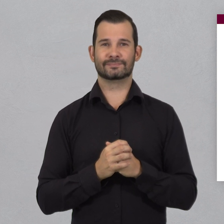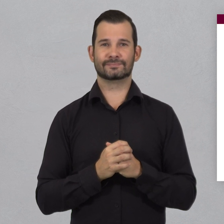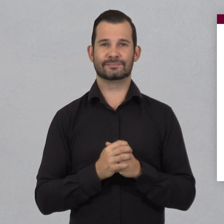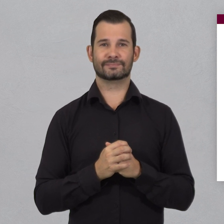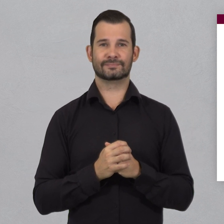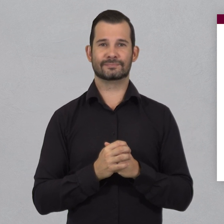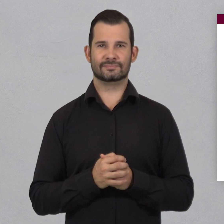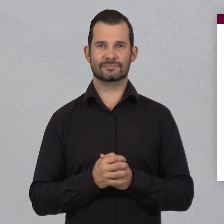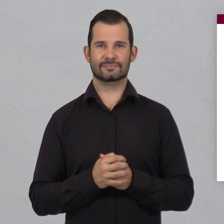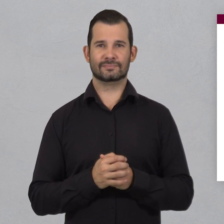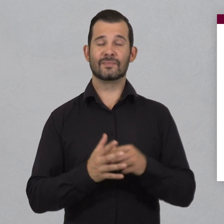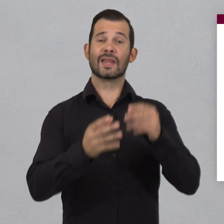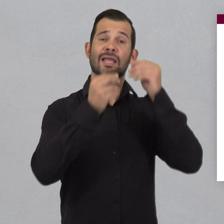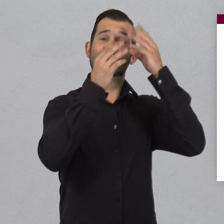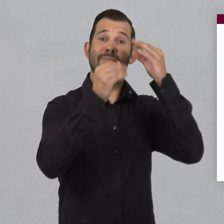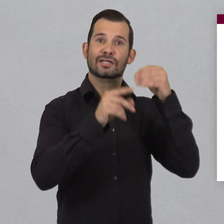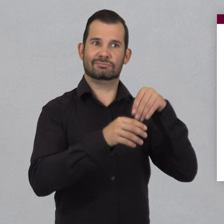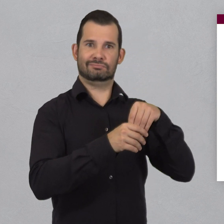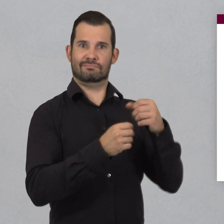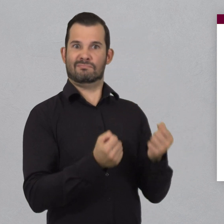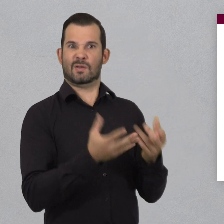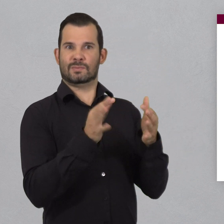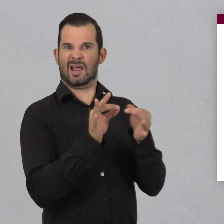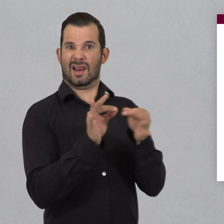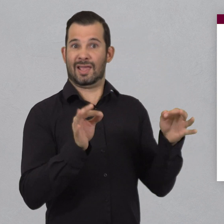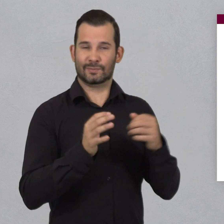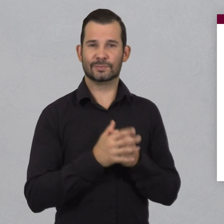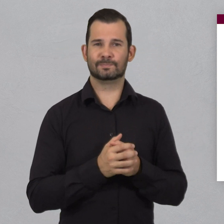Information in multiple languages If you require service